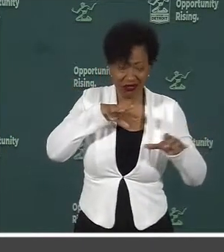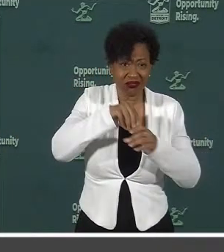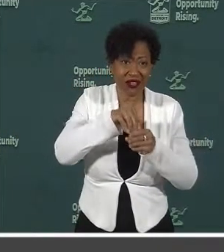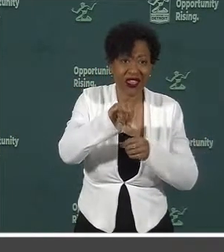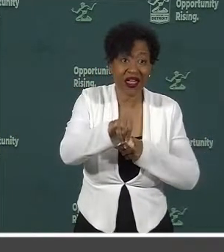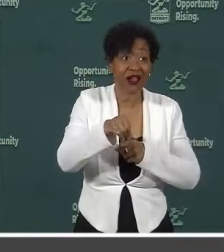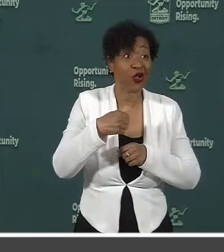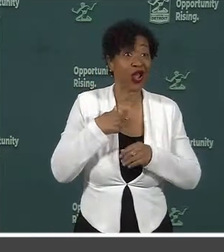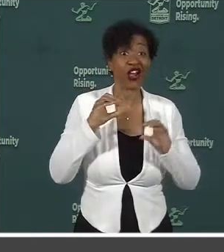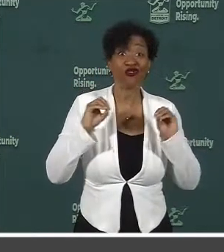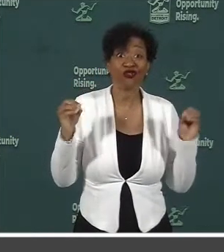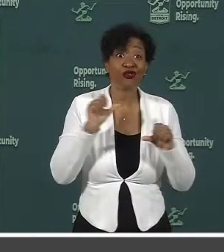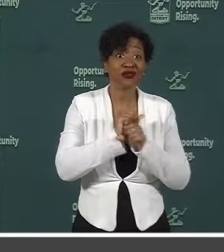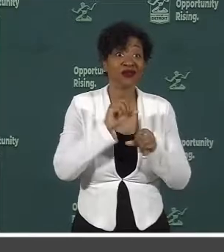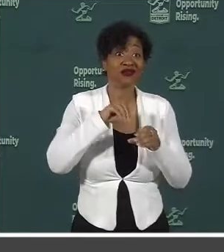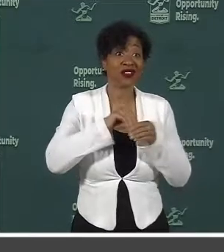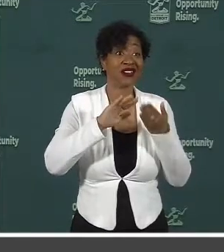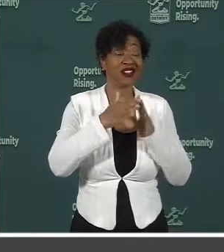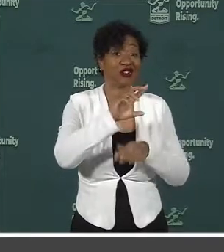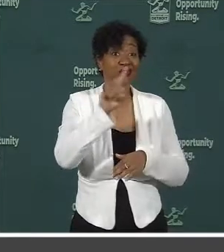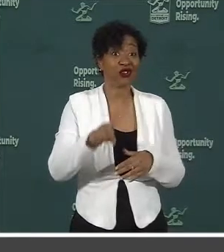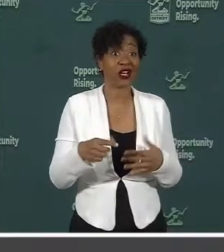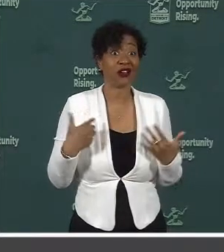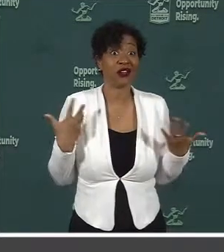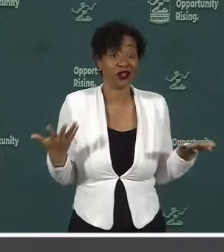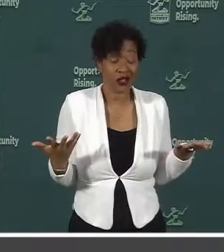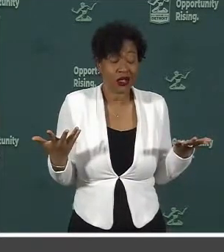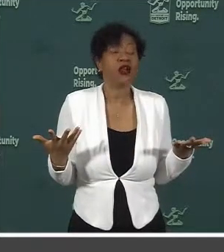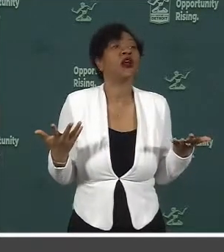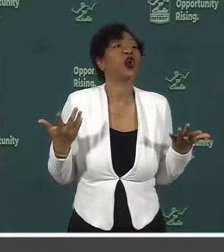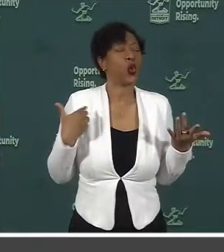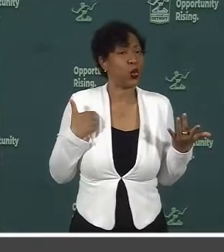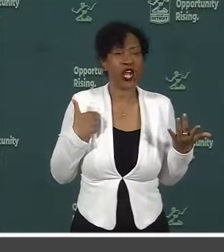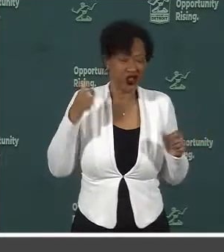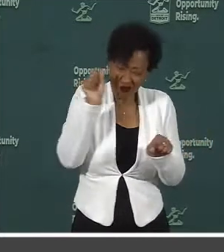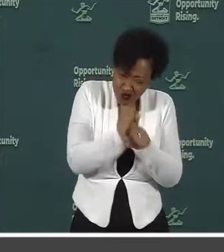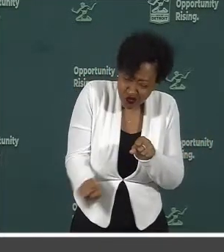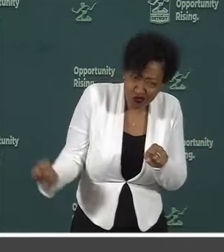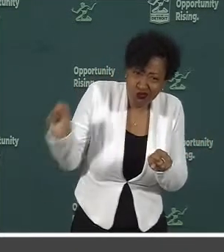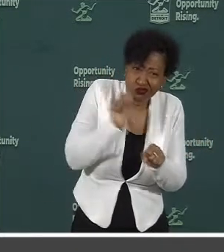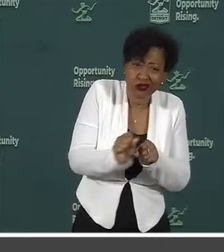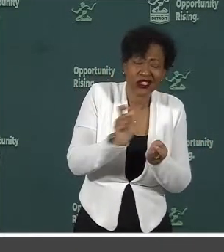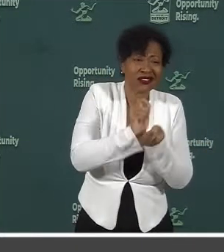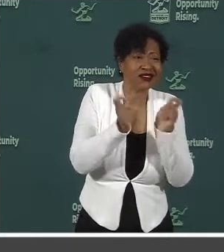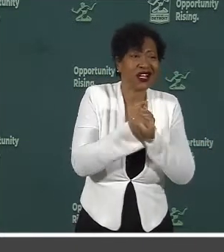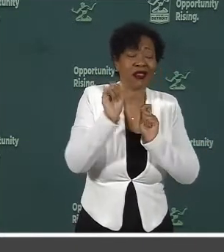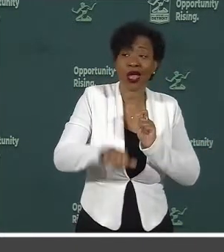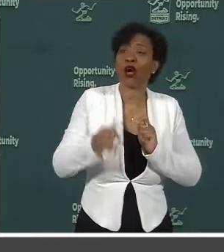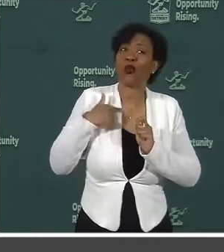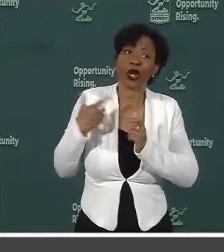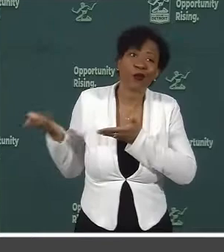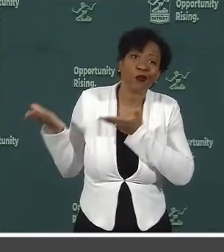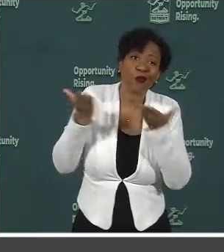DETROIT SO WE WENT VERY HARD TO CHANGE THAT WE BROUGHT THE JOBS BACK WITH MANUFACTURE DURING JOBS LIKE FLEX AND GET THE NEW